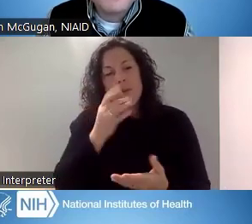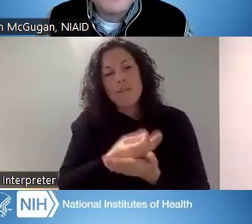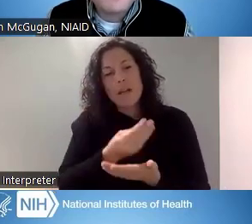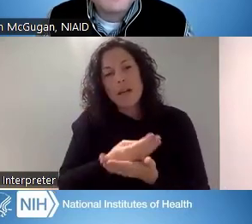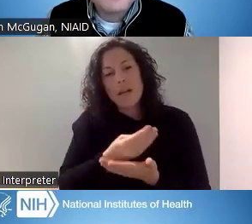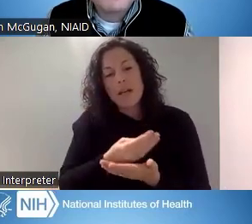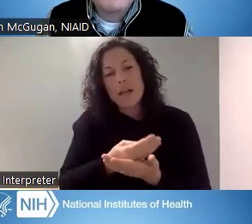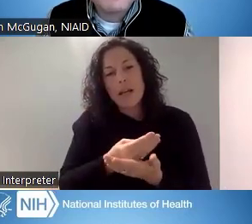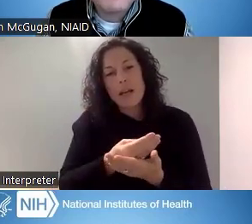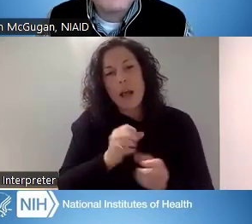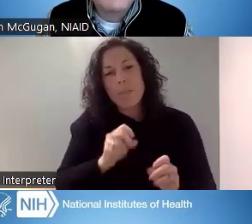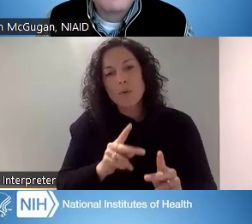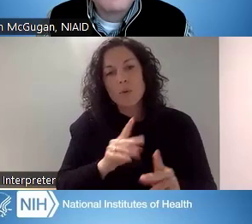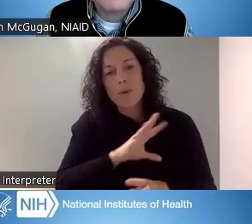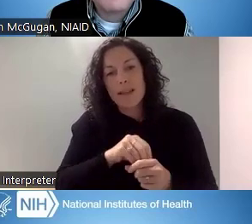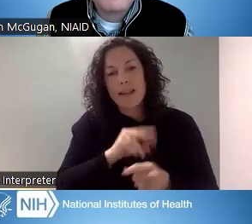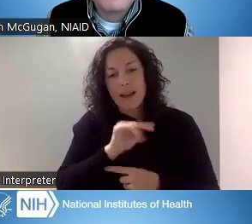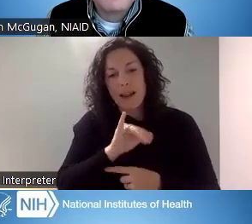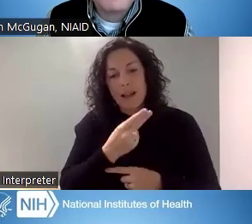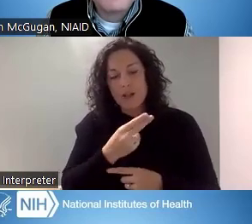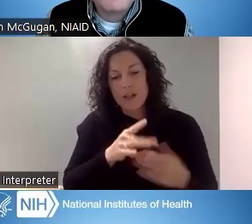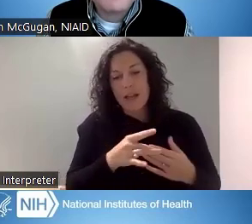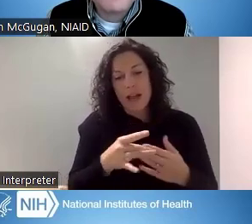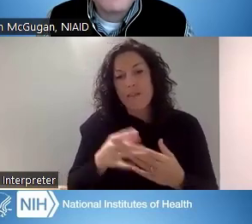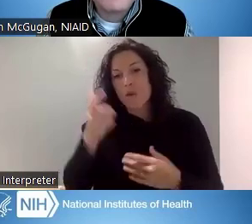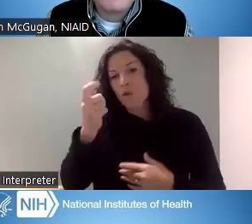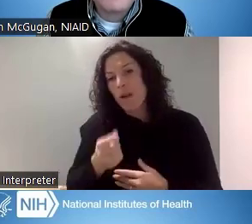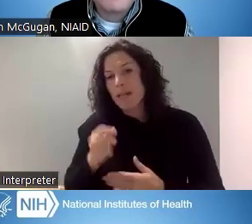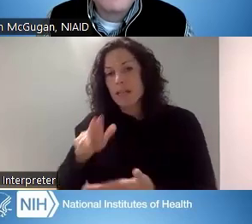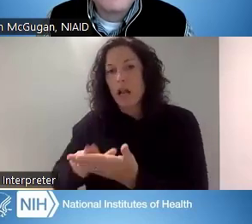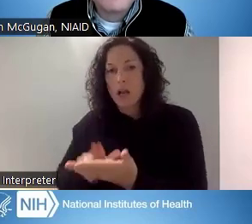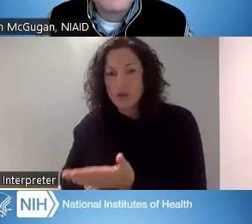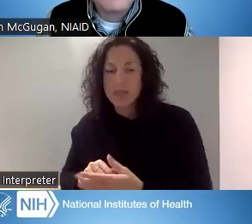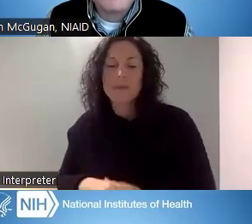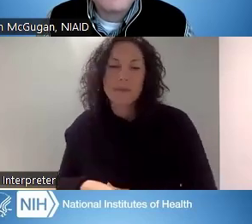within the NIH Guide for Grants and Contracts for opportunities